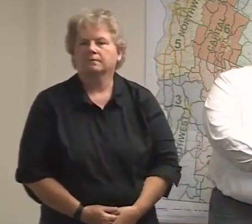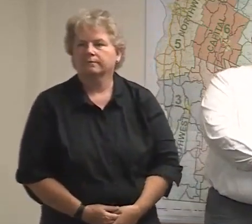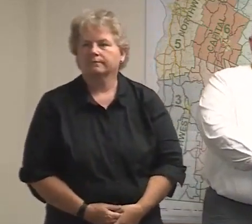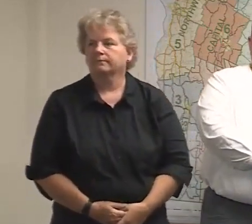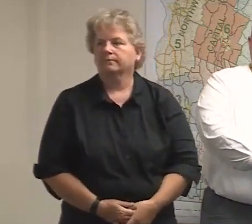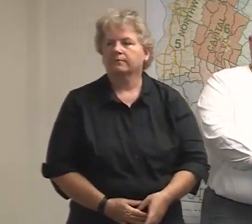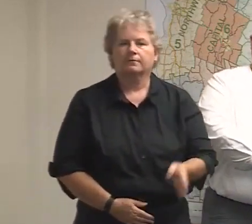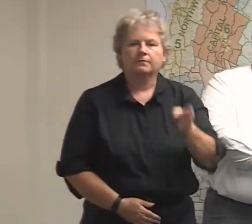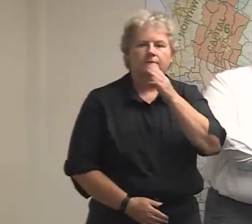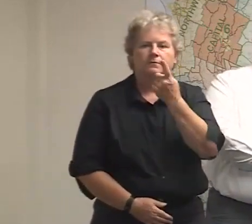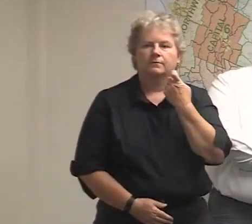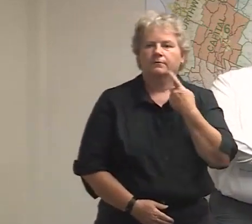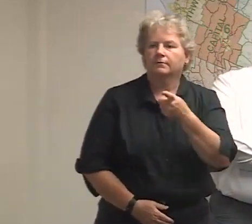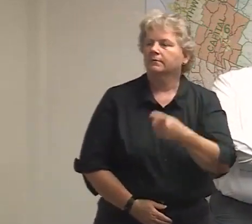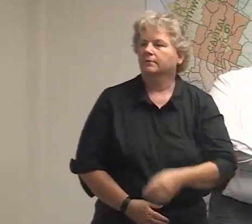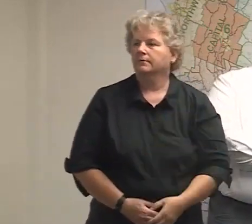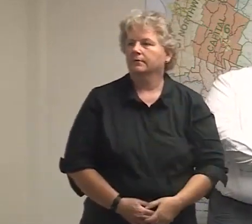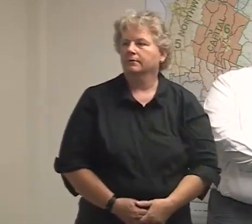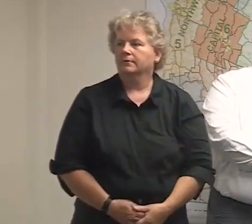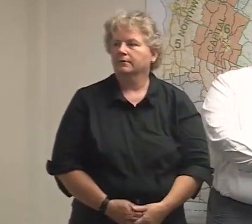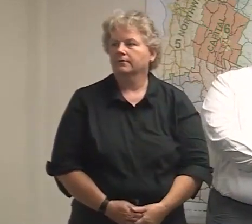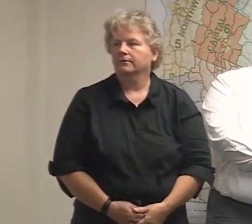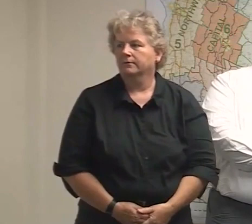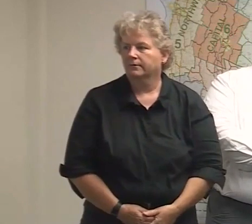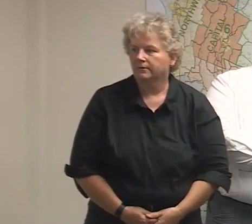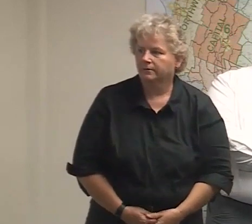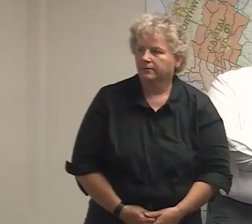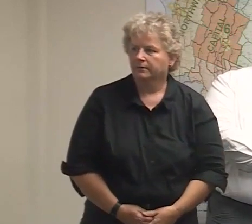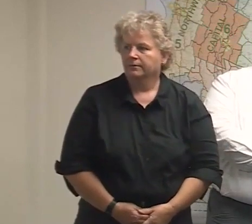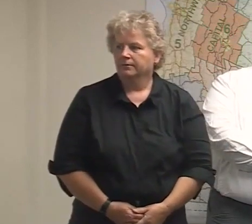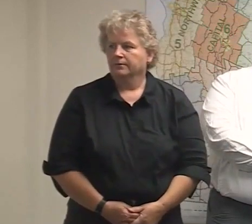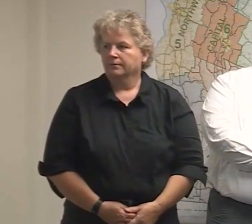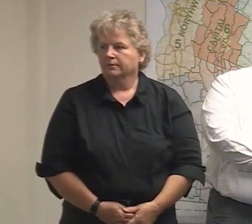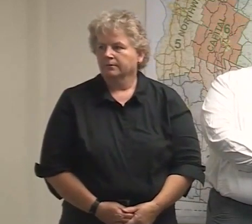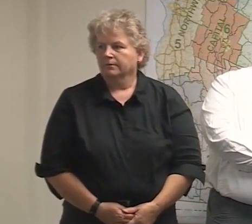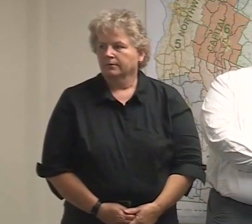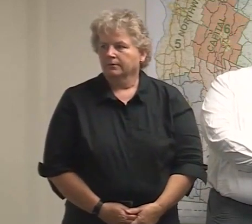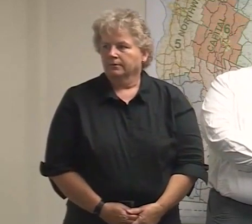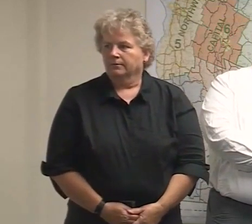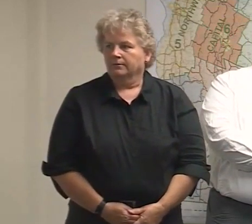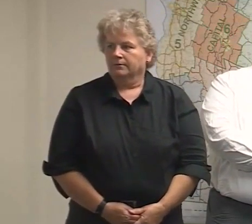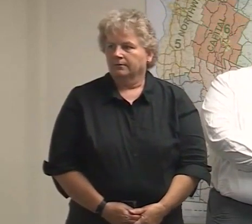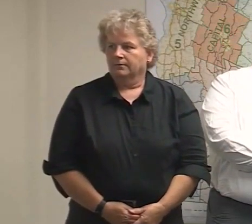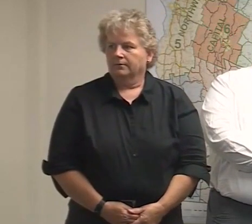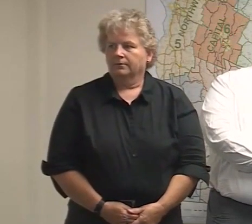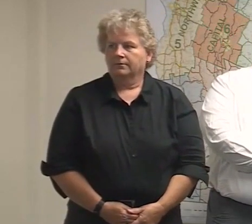GOVERNOR LARRY, DID YOU HAVE ANY PLANS TO TO DEPLOY BUILDING INSPECTOR?